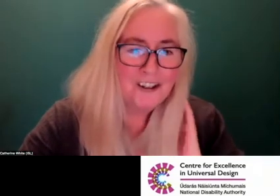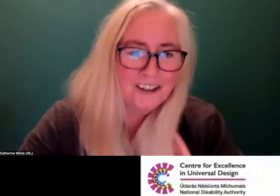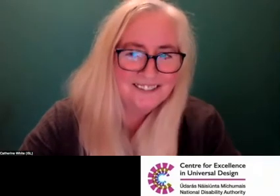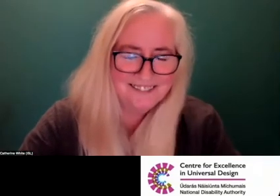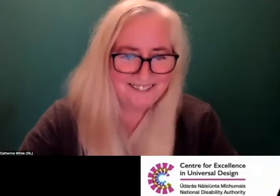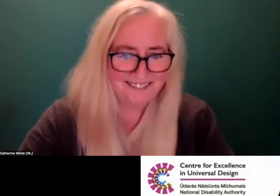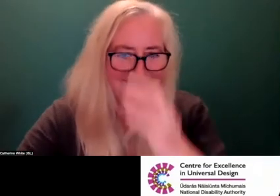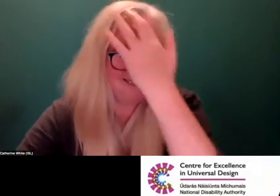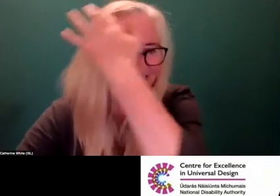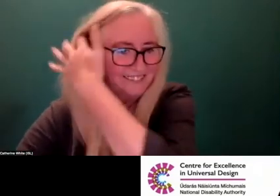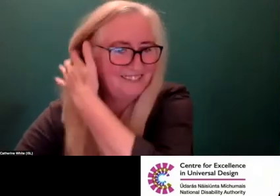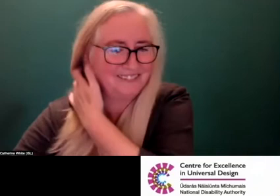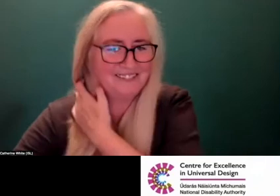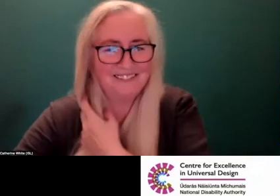You're on mute there, Ruth.